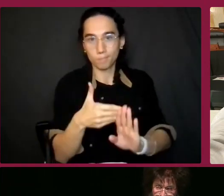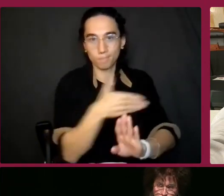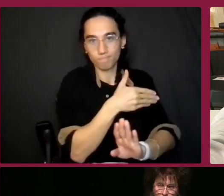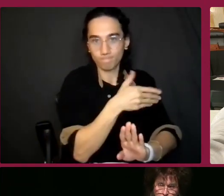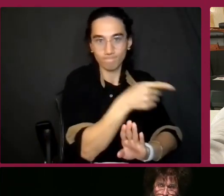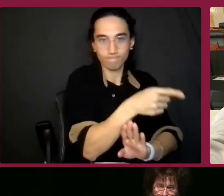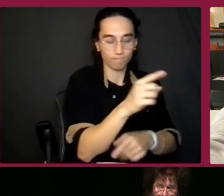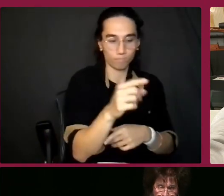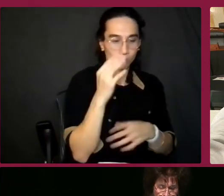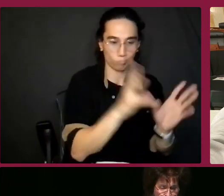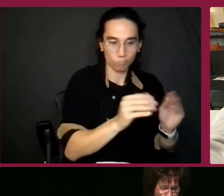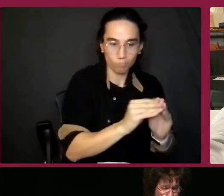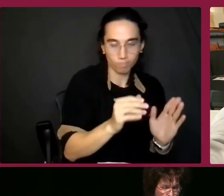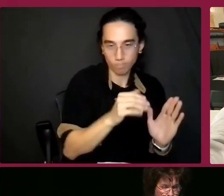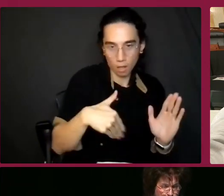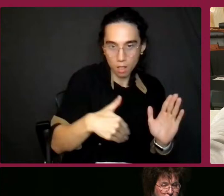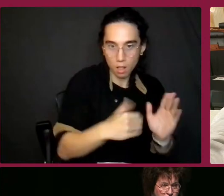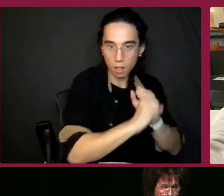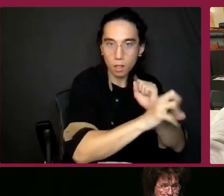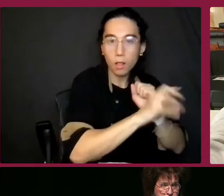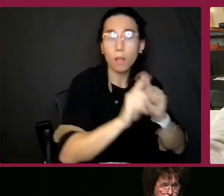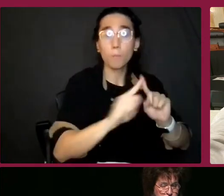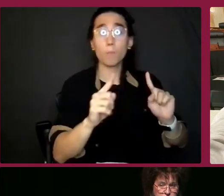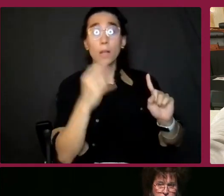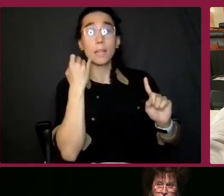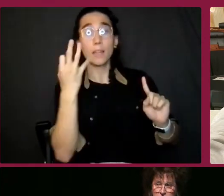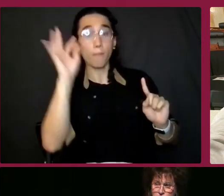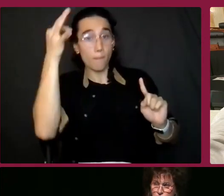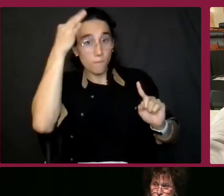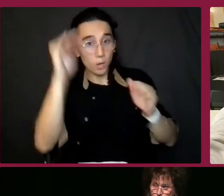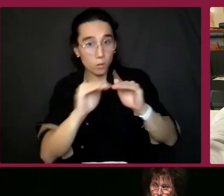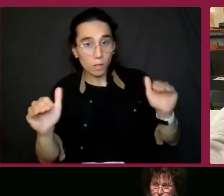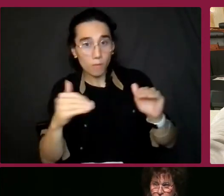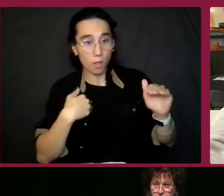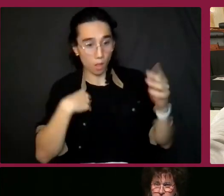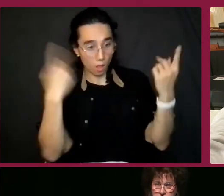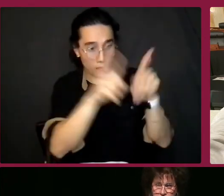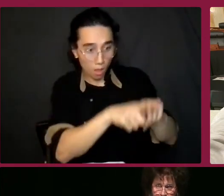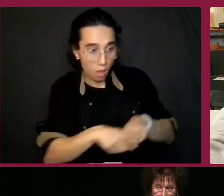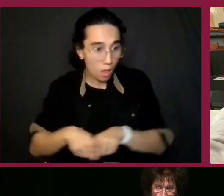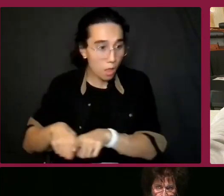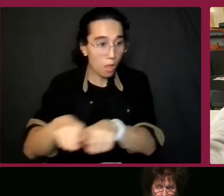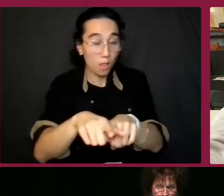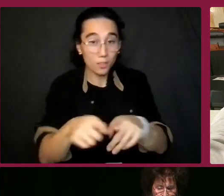if there's common ground at our federal level, everybody's interested in getting students to work and in CTE programs,